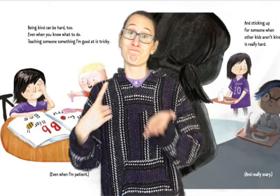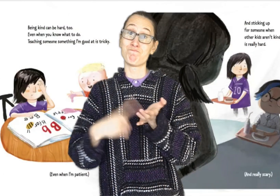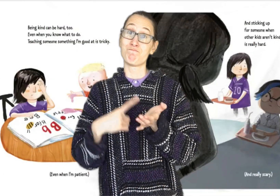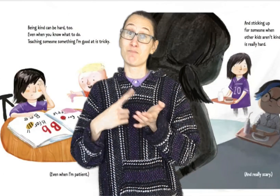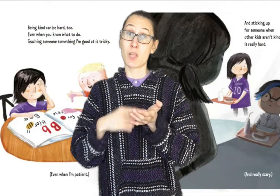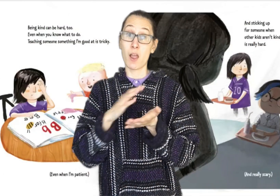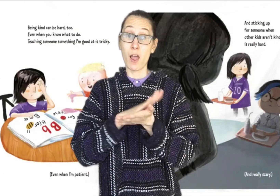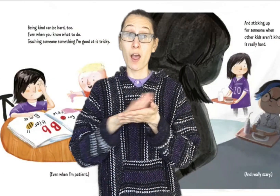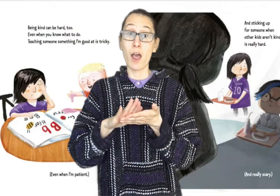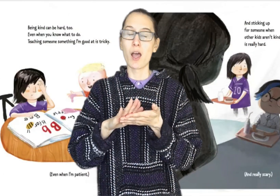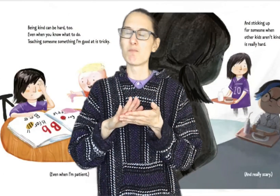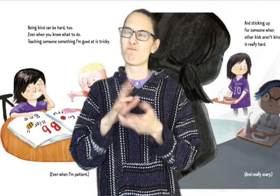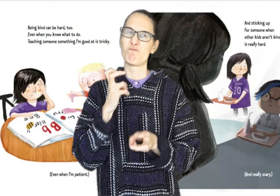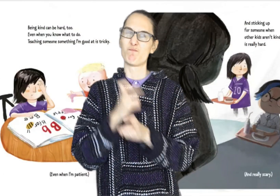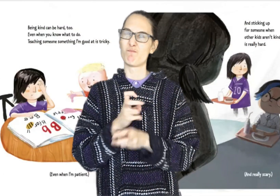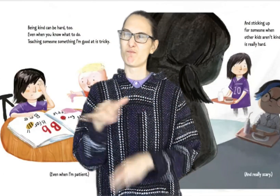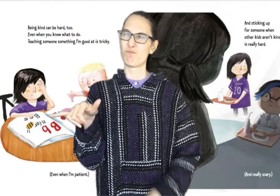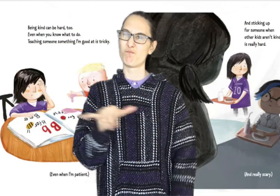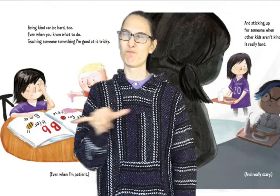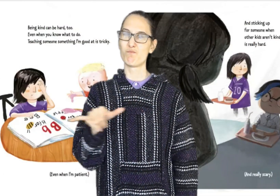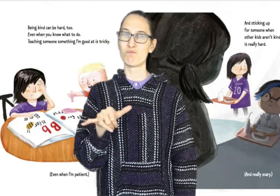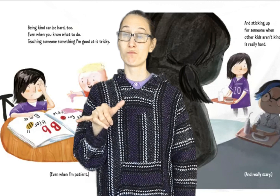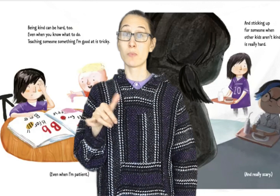Being kind can be hard, too.